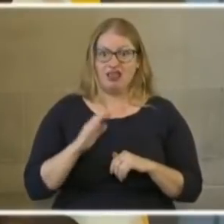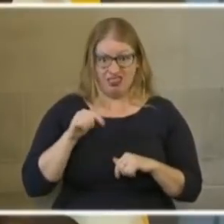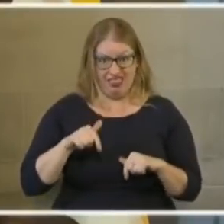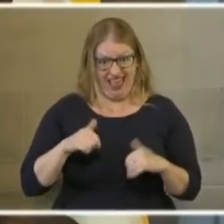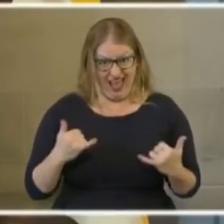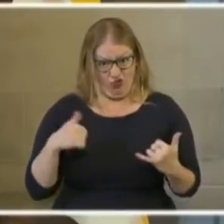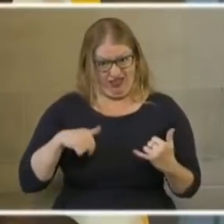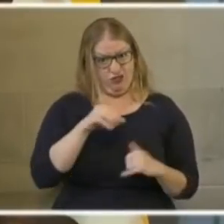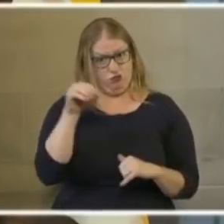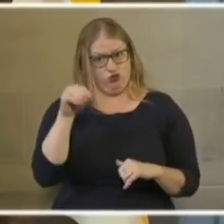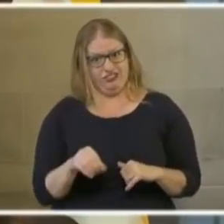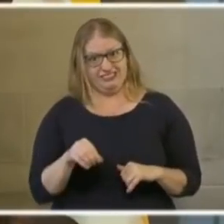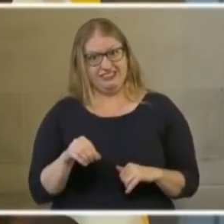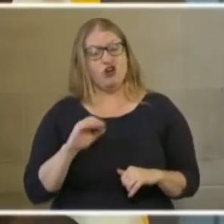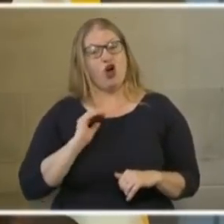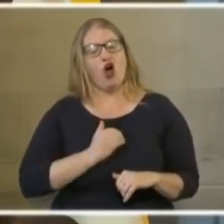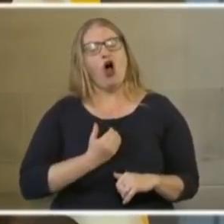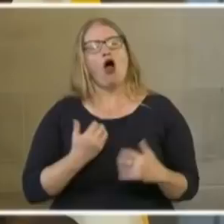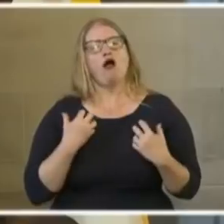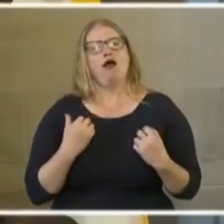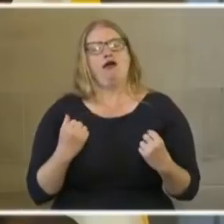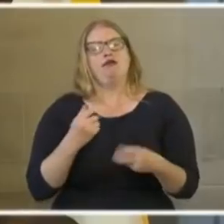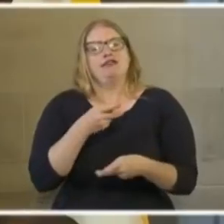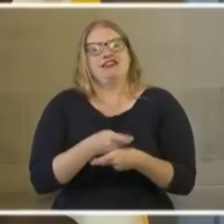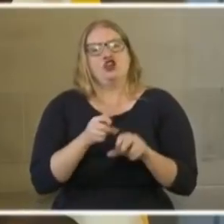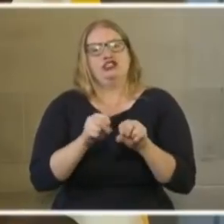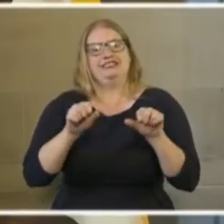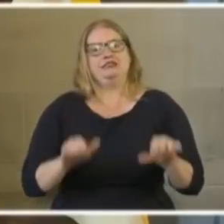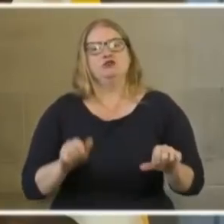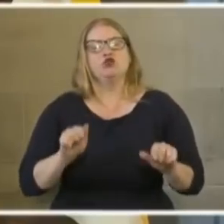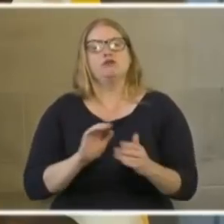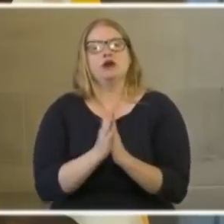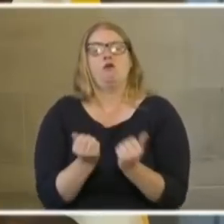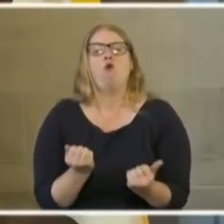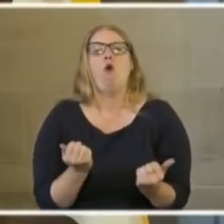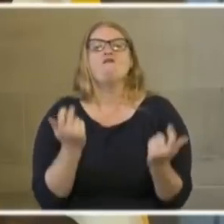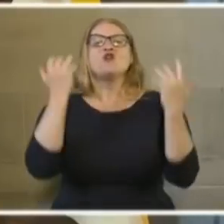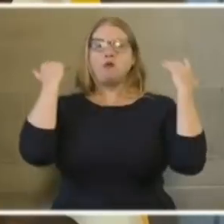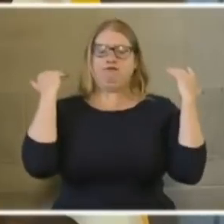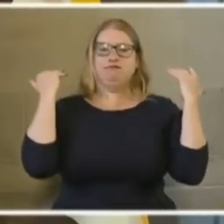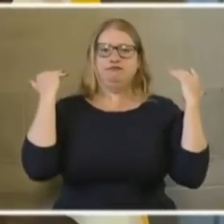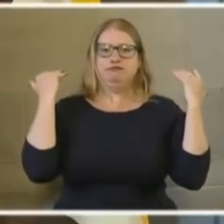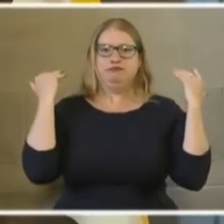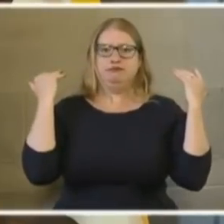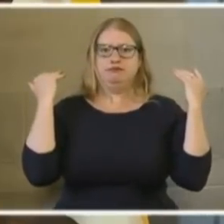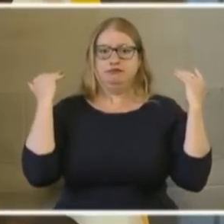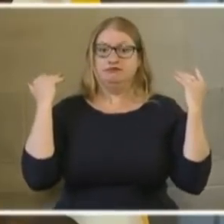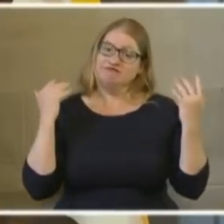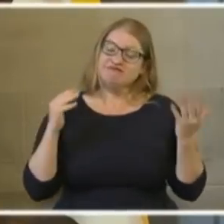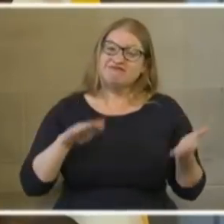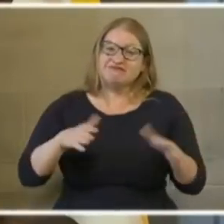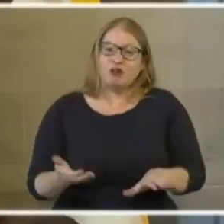ONE PERSON GOING FORWARD. THE VIRUS IS INCREASING IN OUR COMMUNITY AND AT THIS RATE, YOU